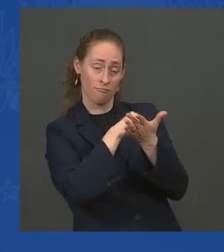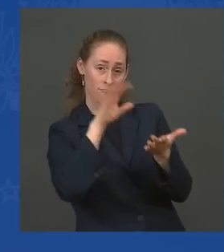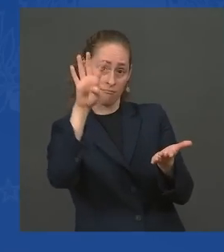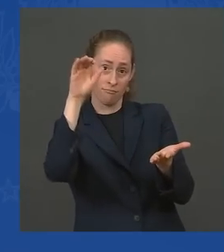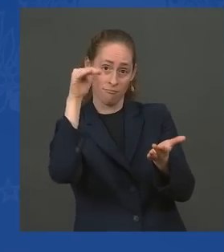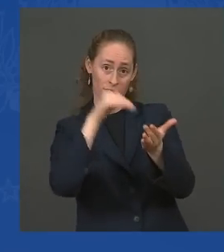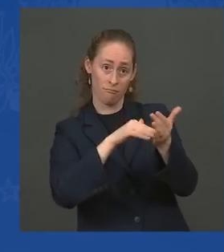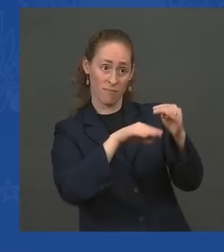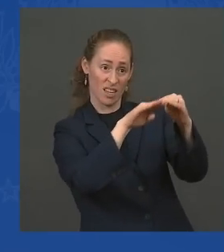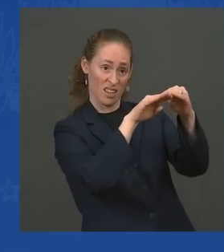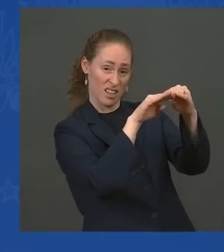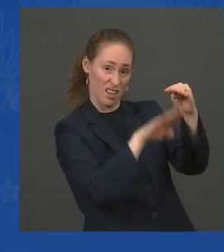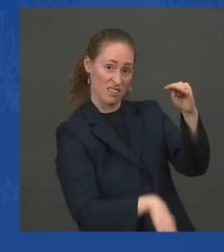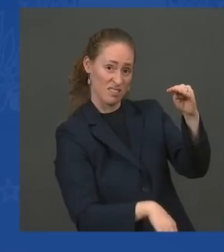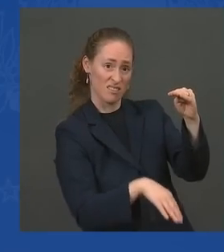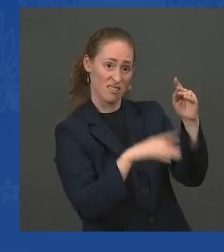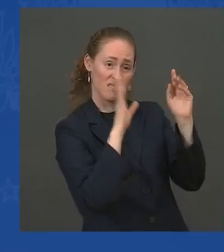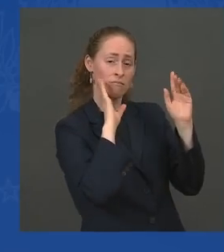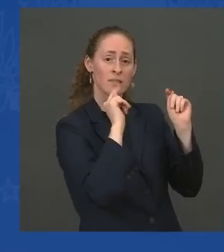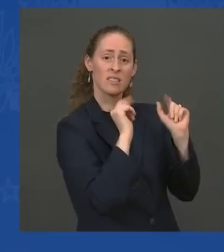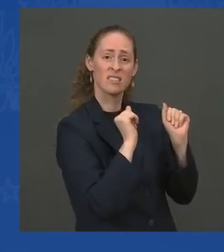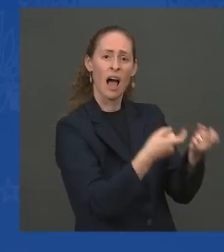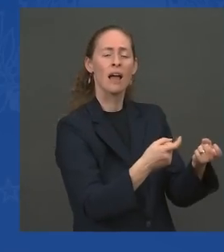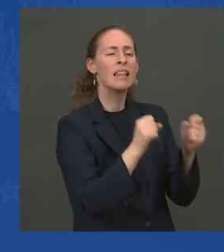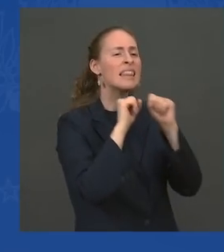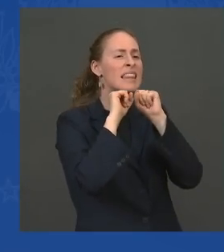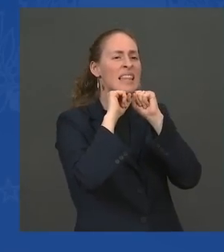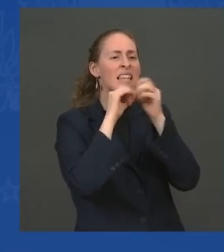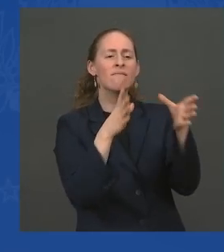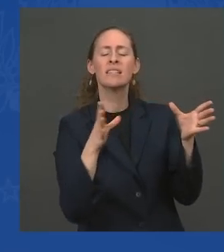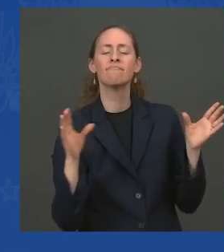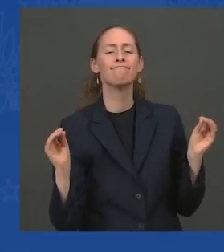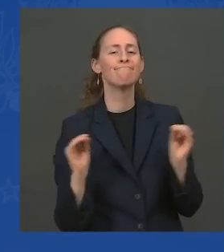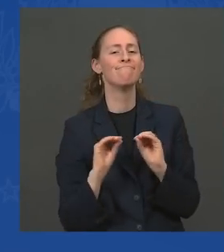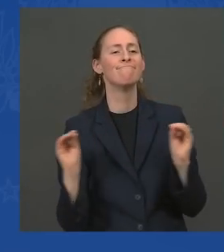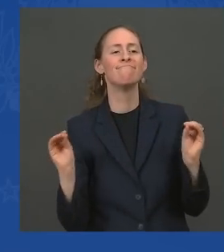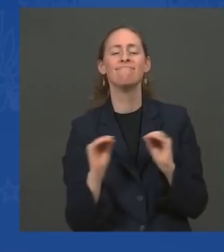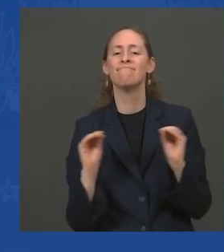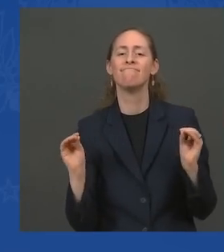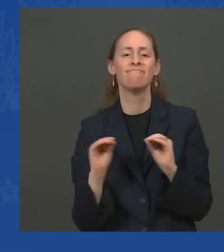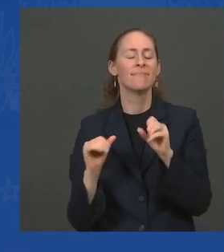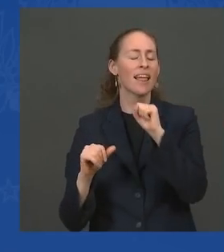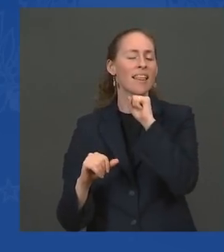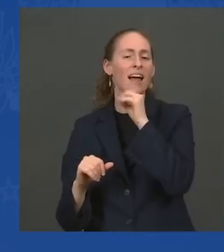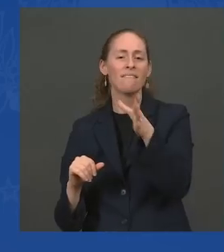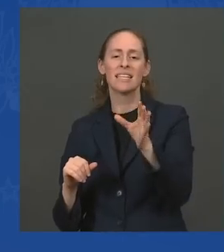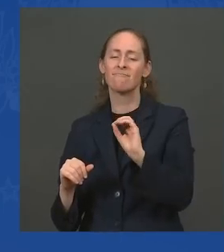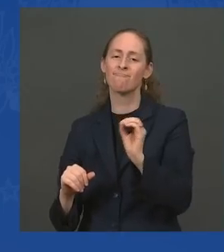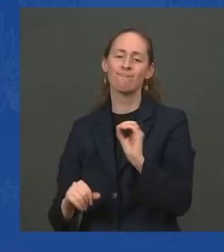will pay a single penny more in federal taxes. No one.